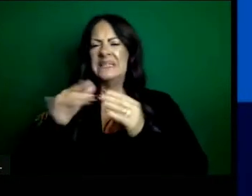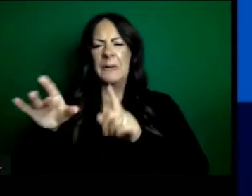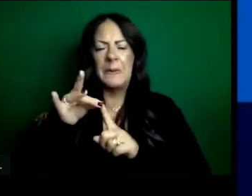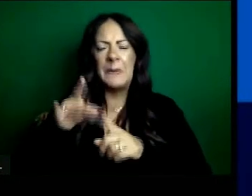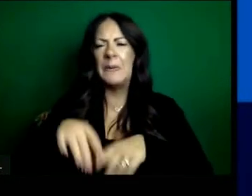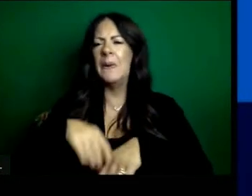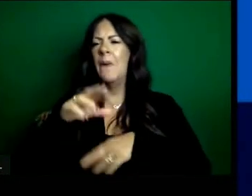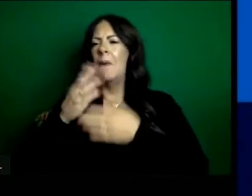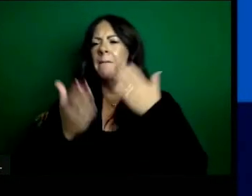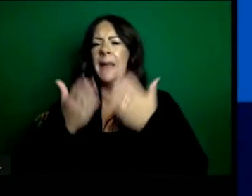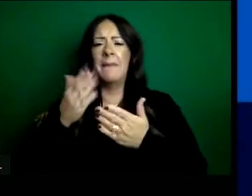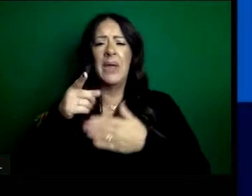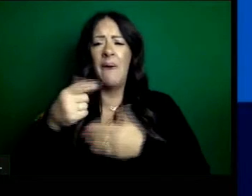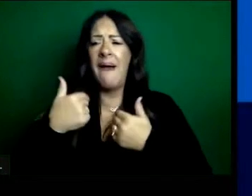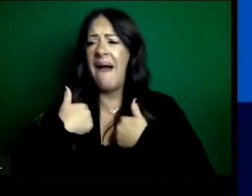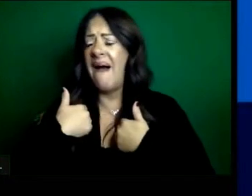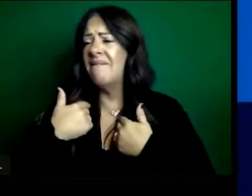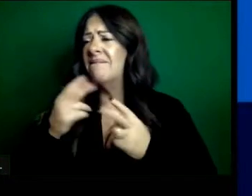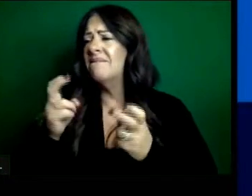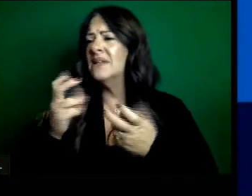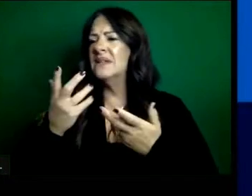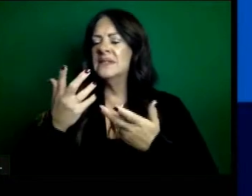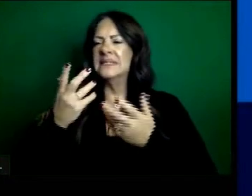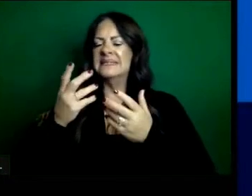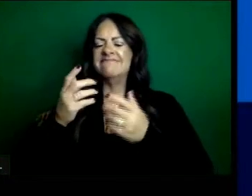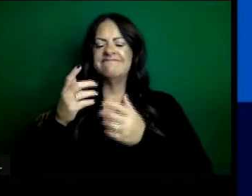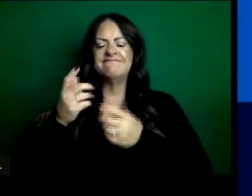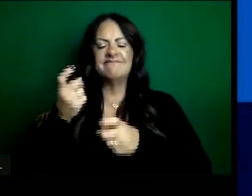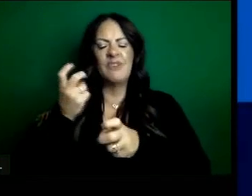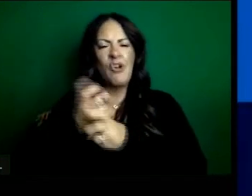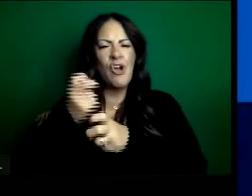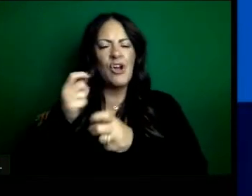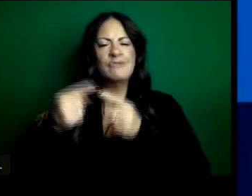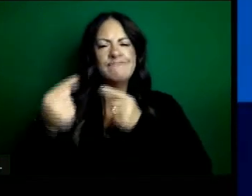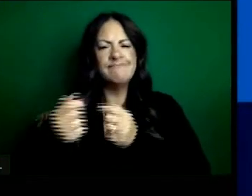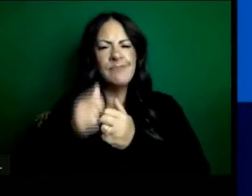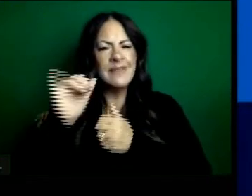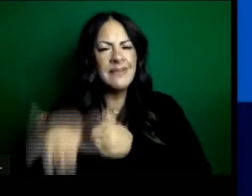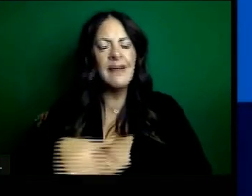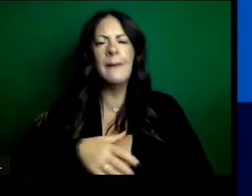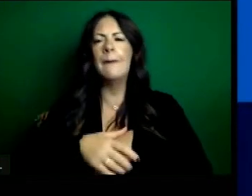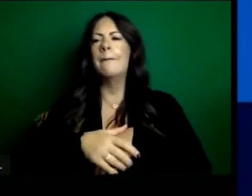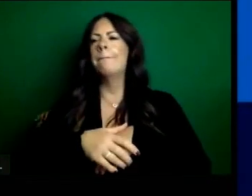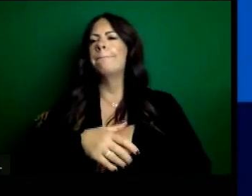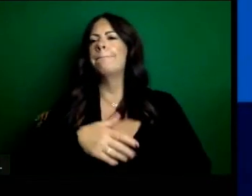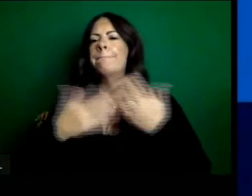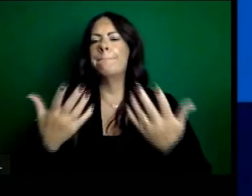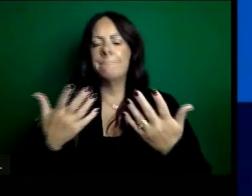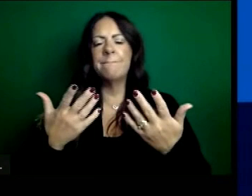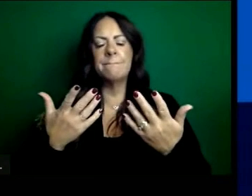AFFECT HOW A VACCINE WORKS OR HOW EVEN CAUSING SOMEONE TO BE